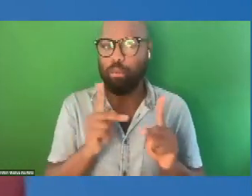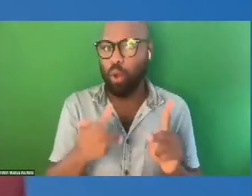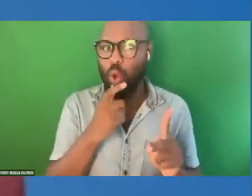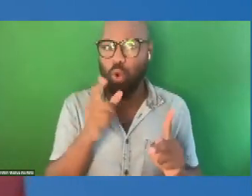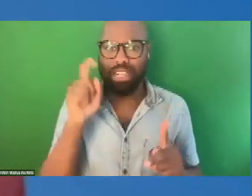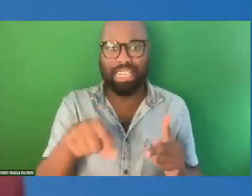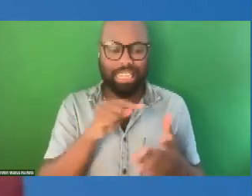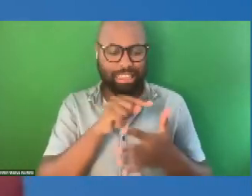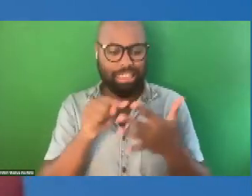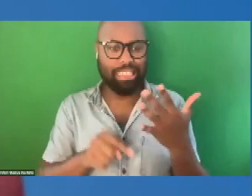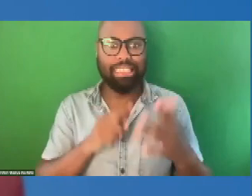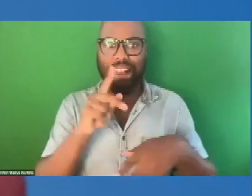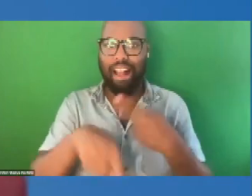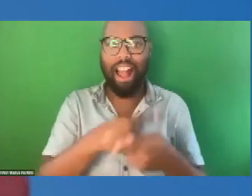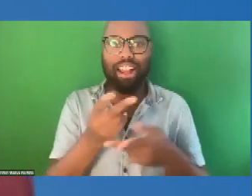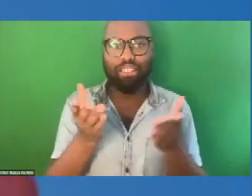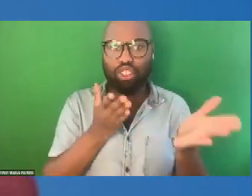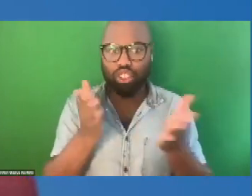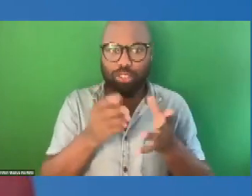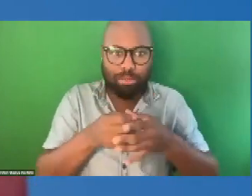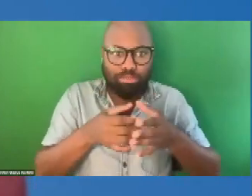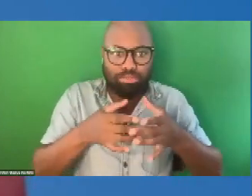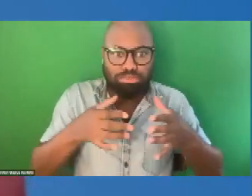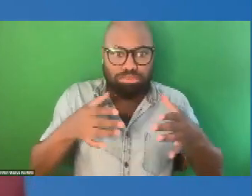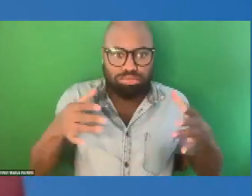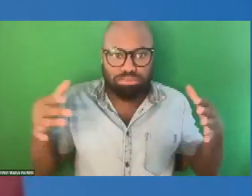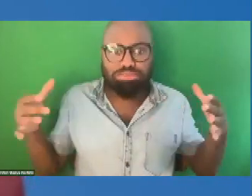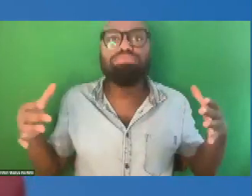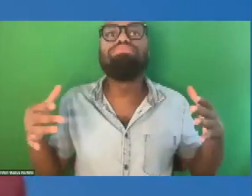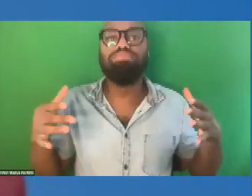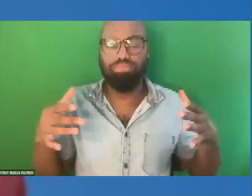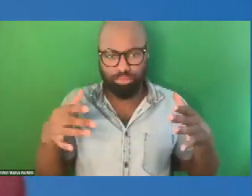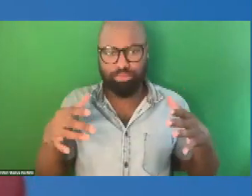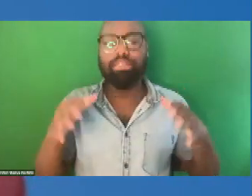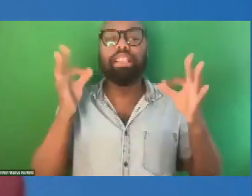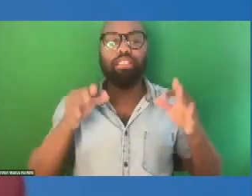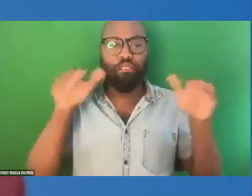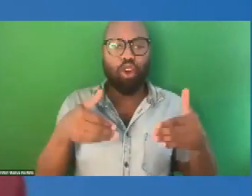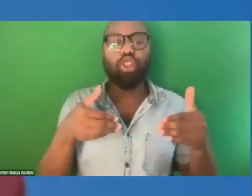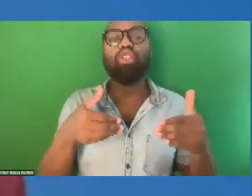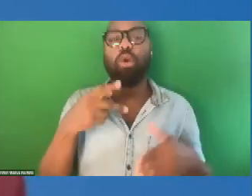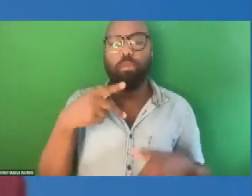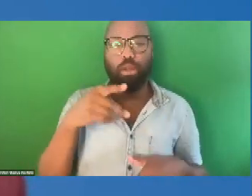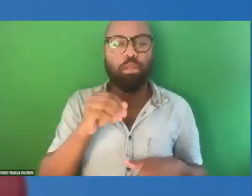being more expansive, especially focusing on people of color. But I think in the meantime,